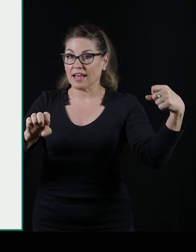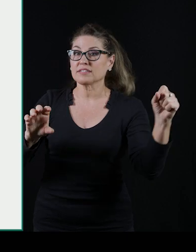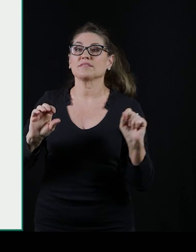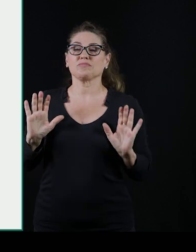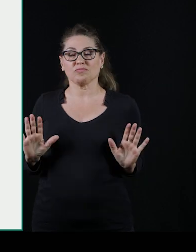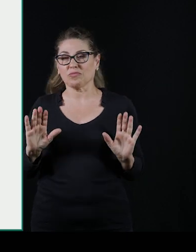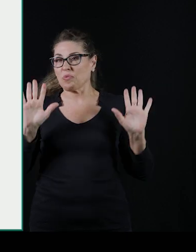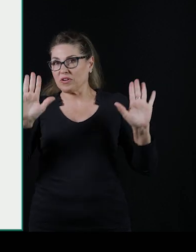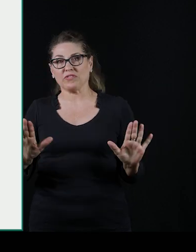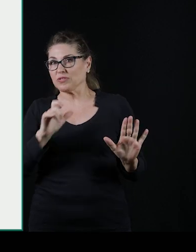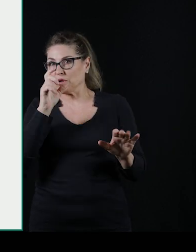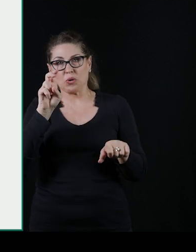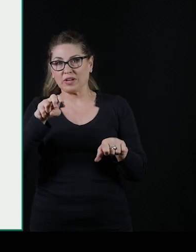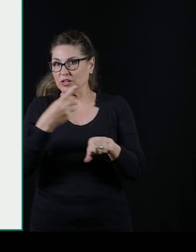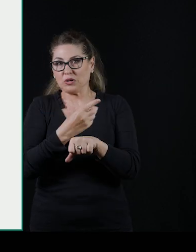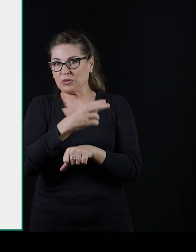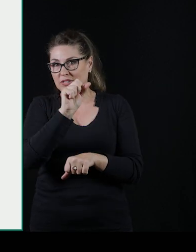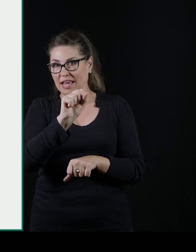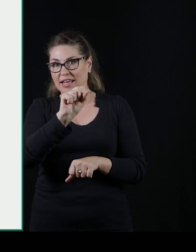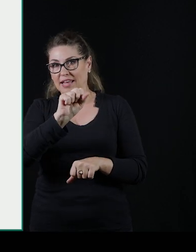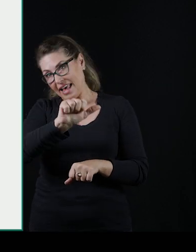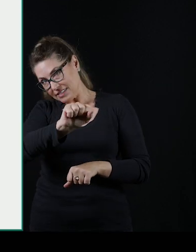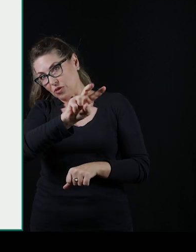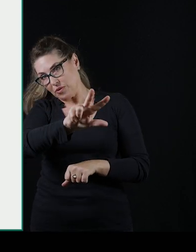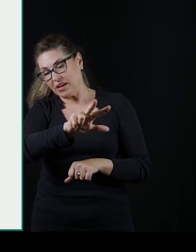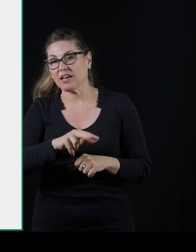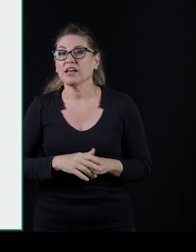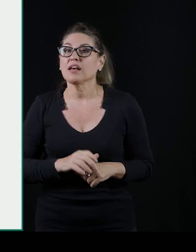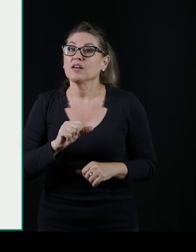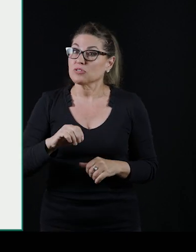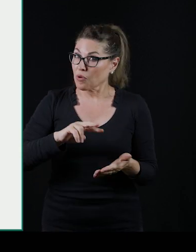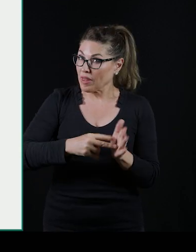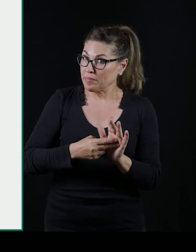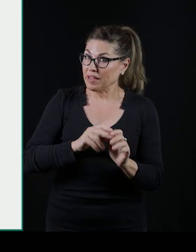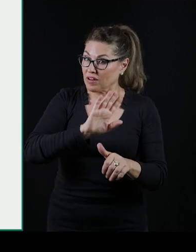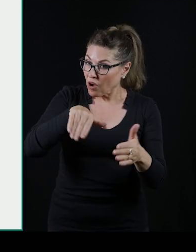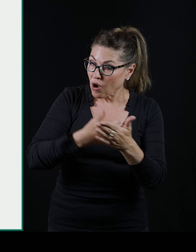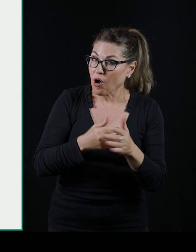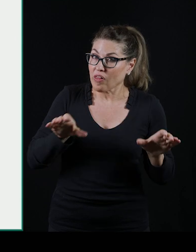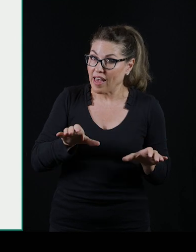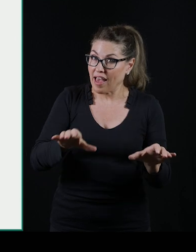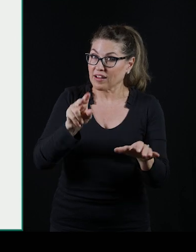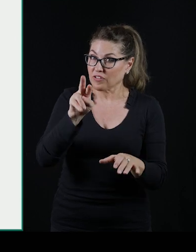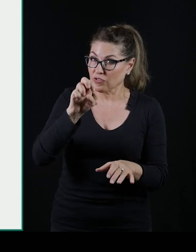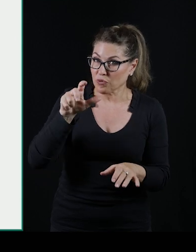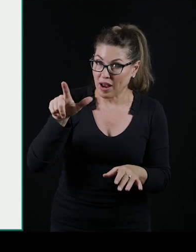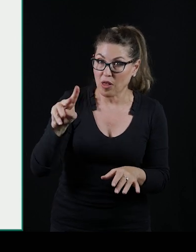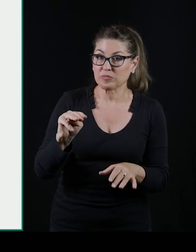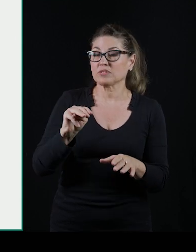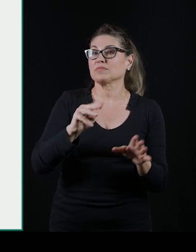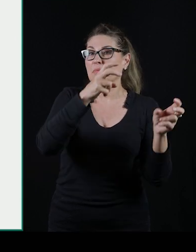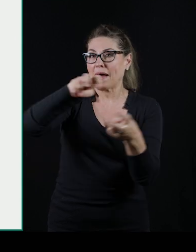Great, no more S3. And this basically meant that all active realms were sort of migrated automatically.